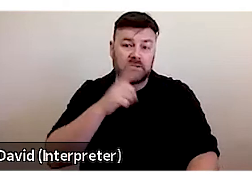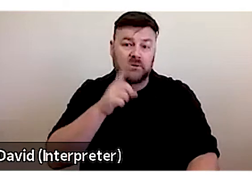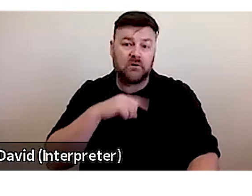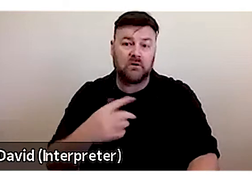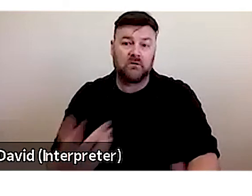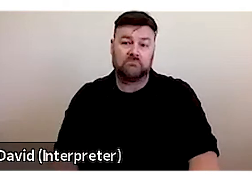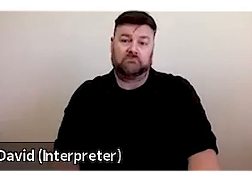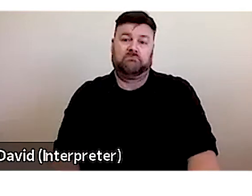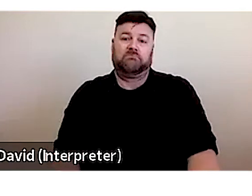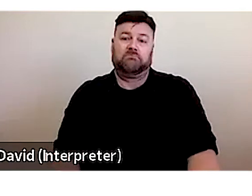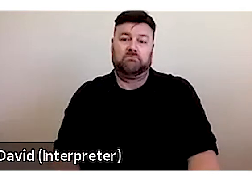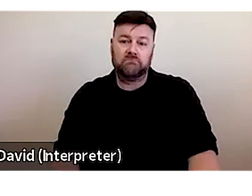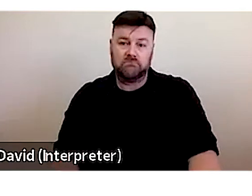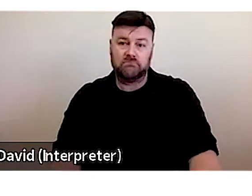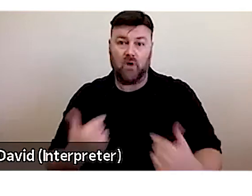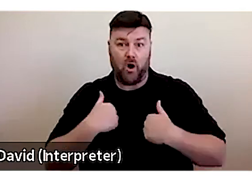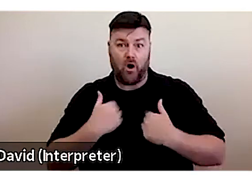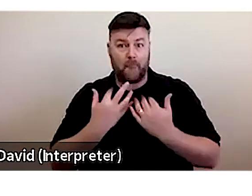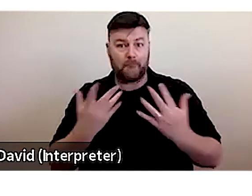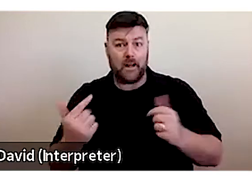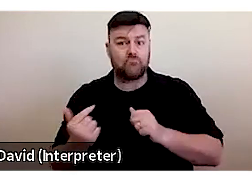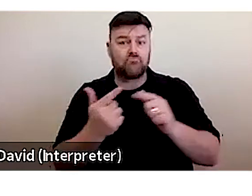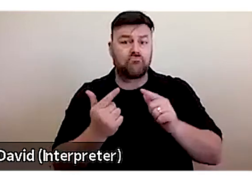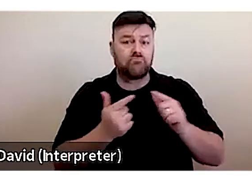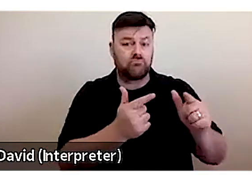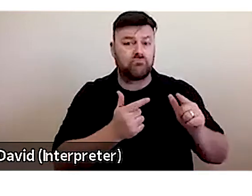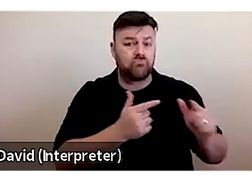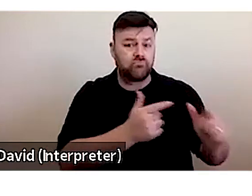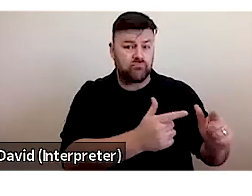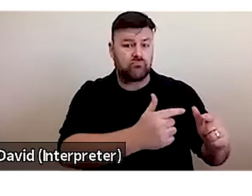important Aboriginal work and been the only Aboriginal person there.